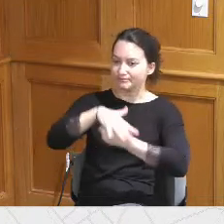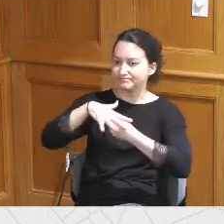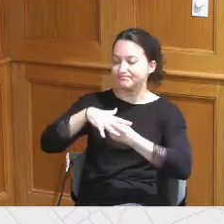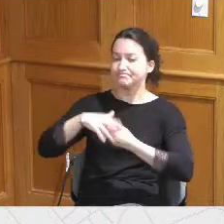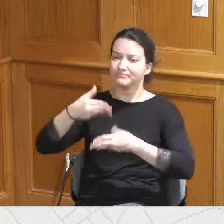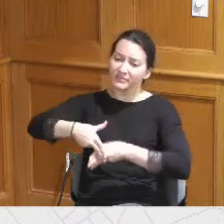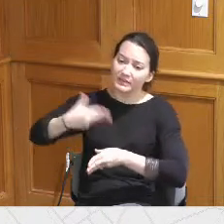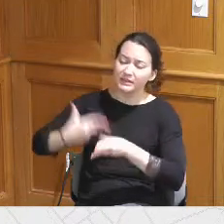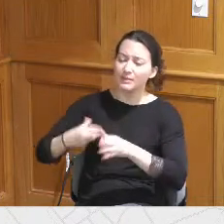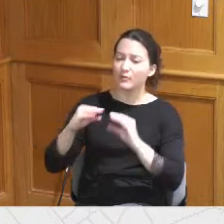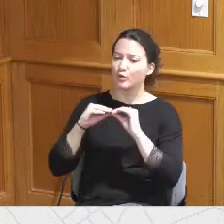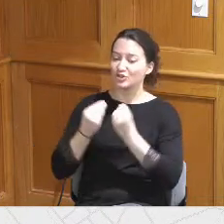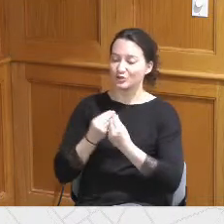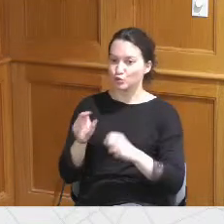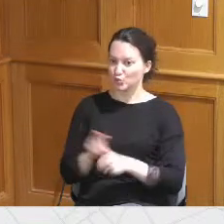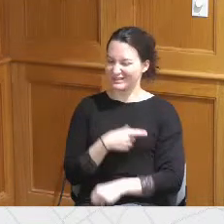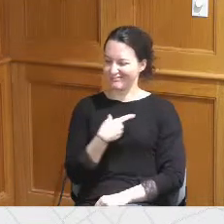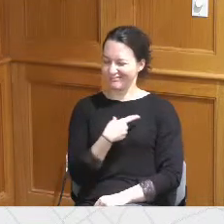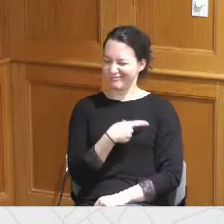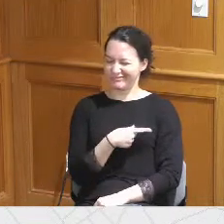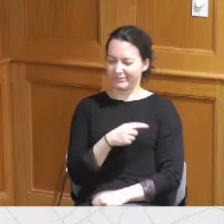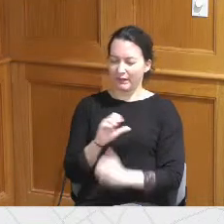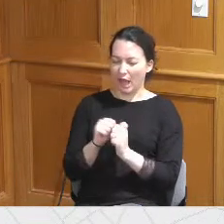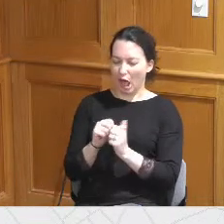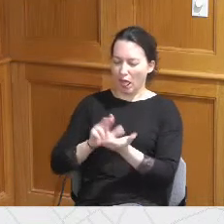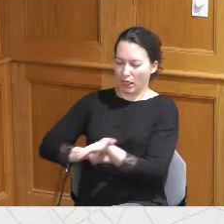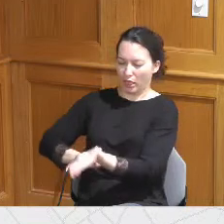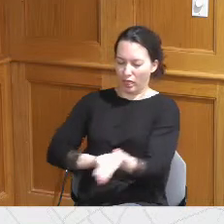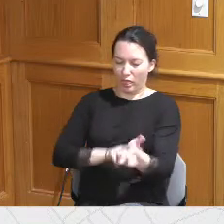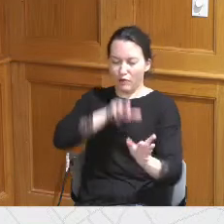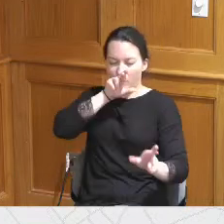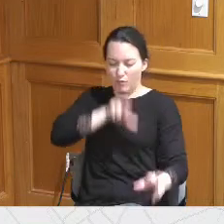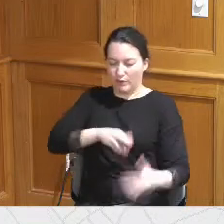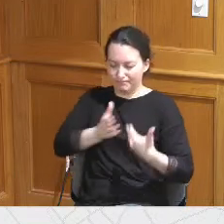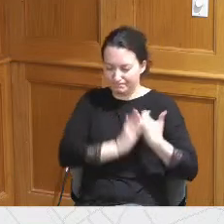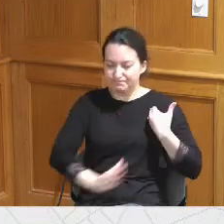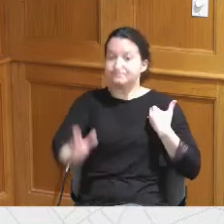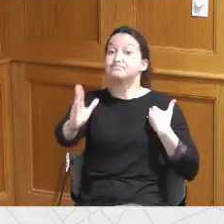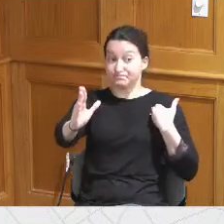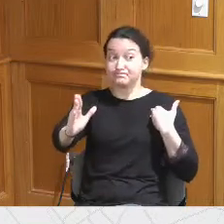and we're going to use that as a as a measuring tool and reporting tool from now on so just go to